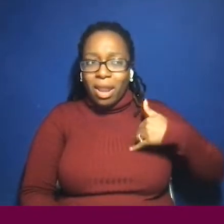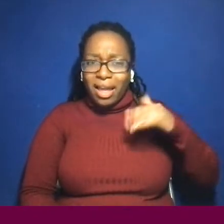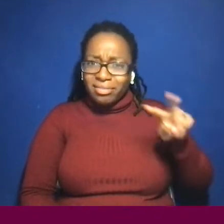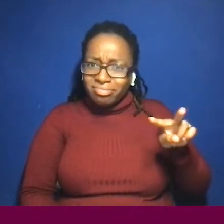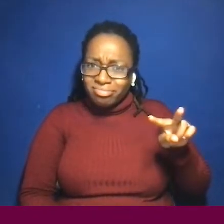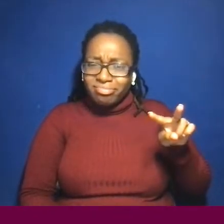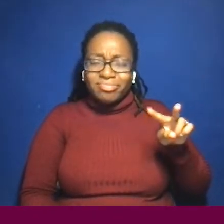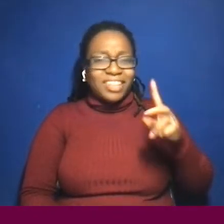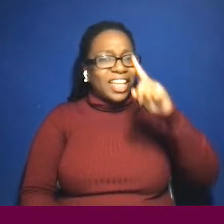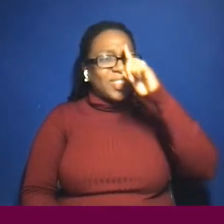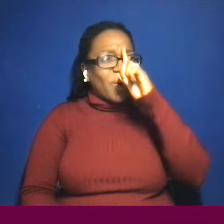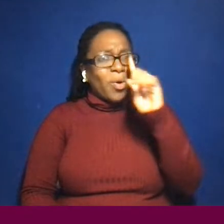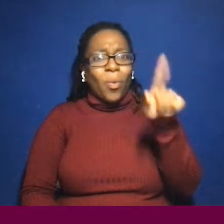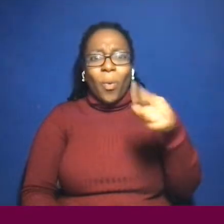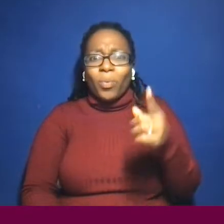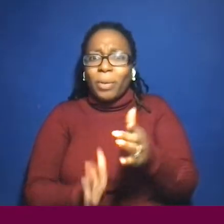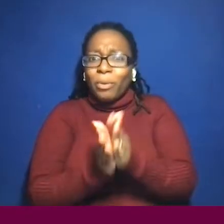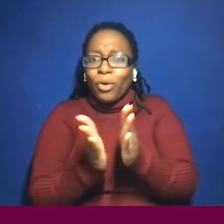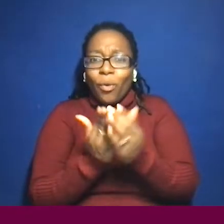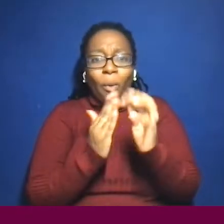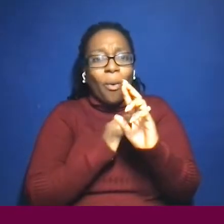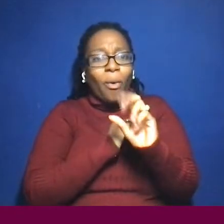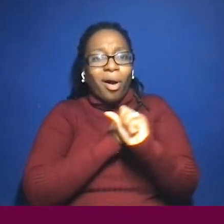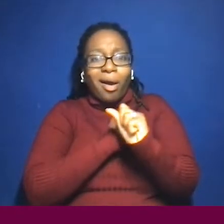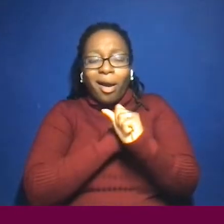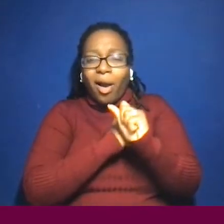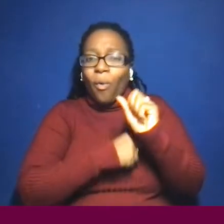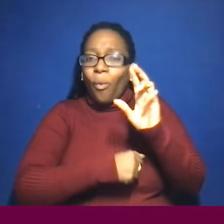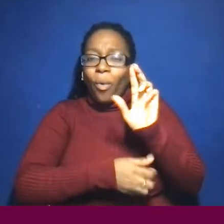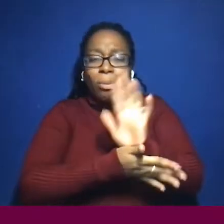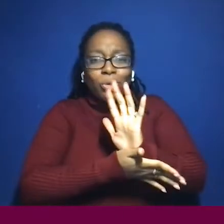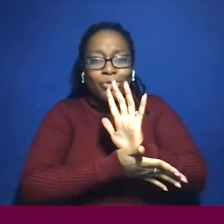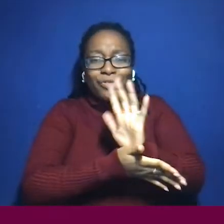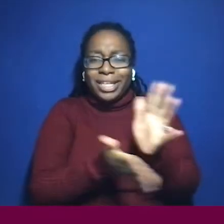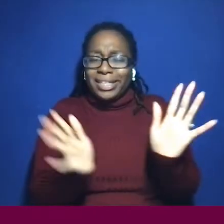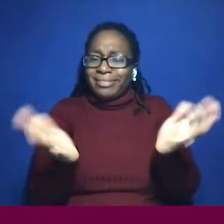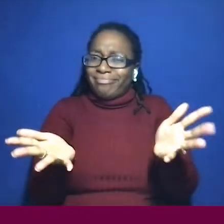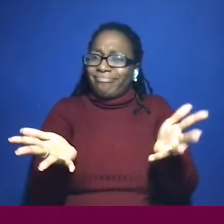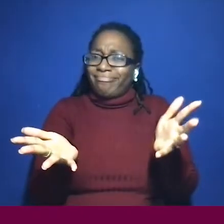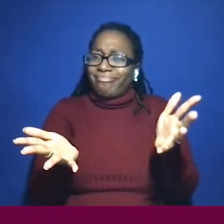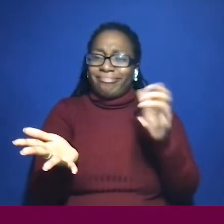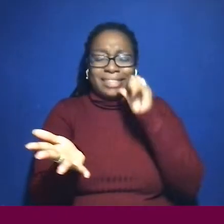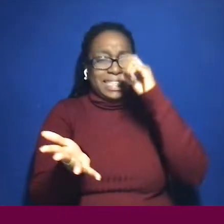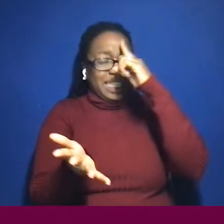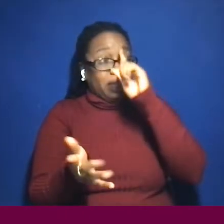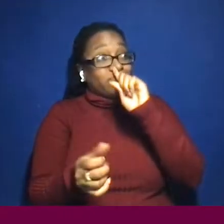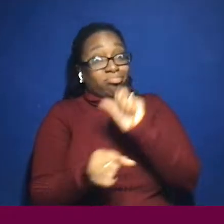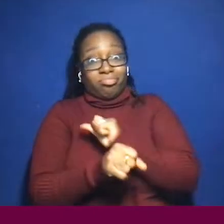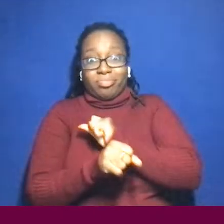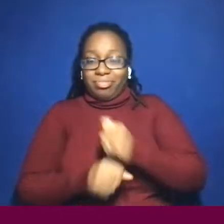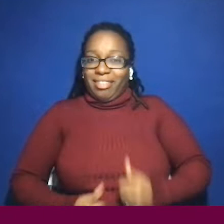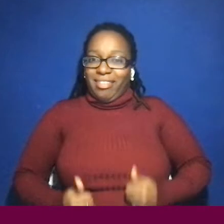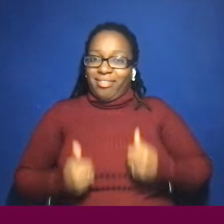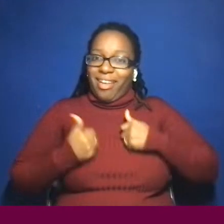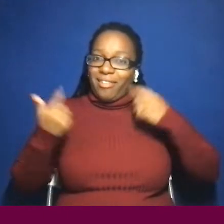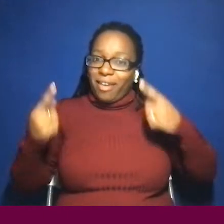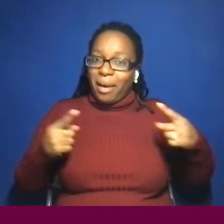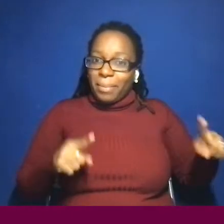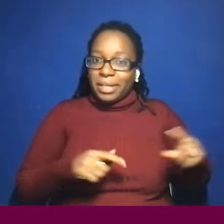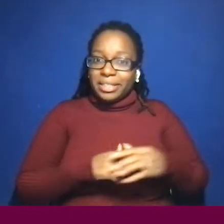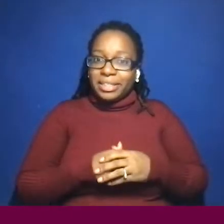in fiction or in movies where you see difficult decisions, end of life in a crisis. But in this